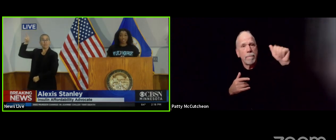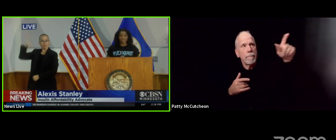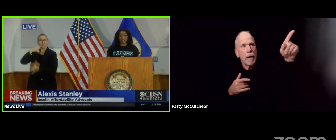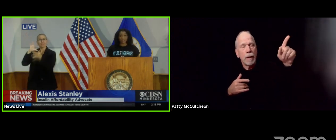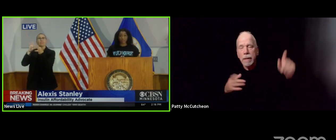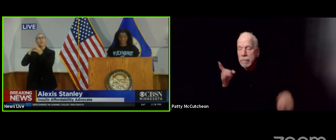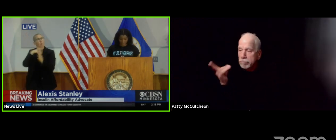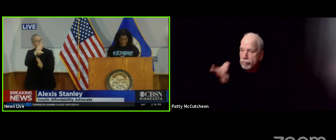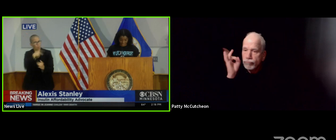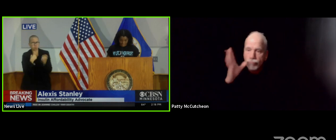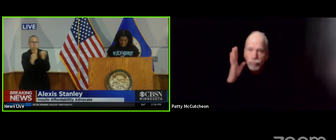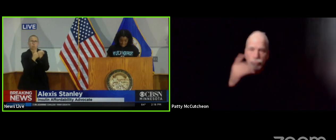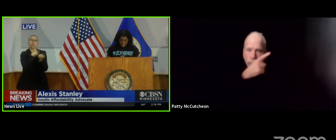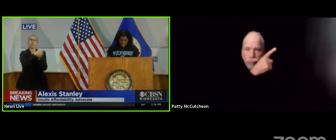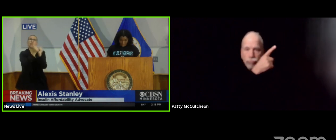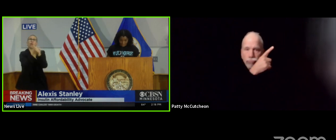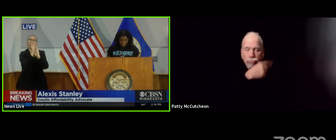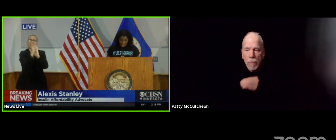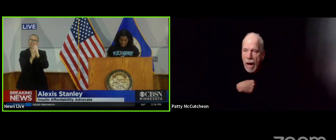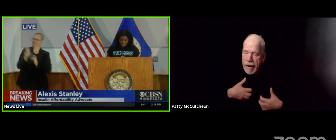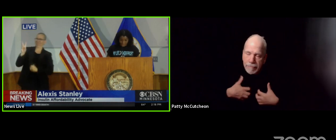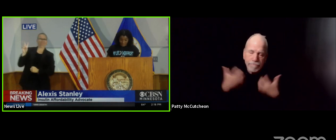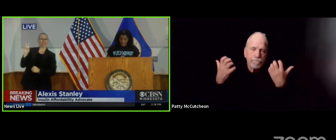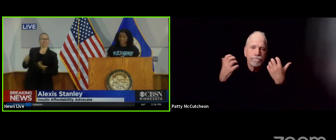INSULIN FOR ALL ADVOCATES THAT HAVE BEEN TIRELESSLY FIGHTING